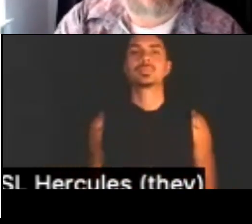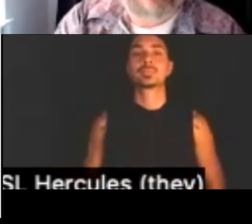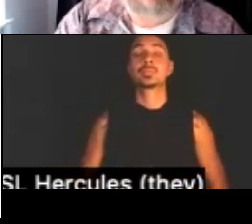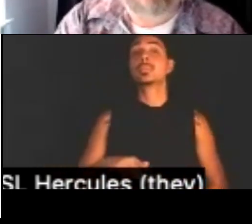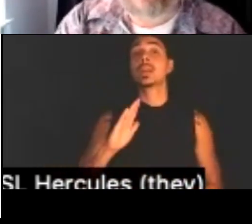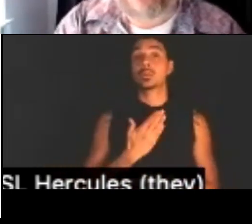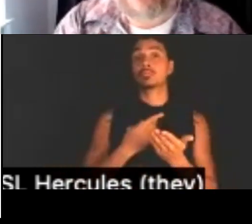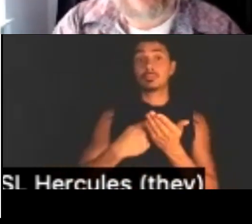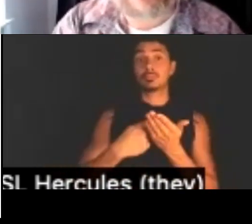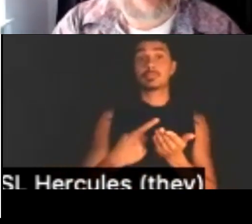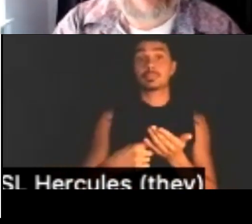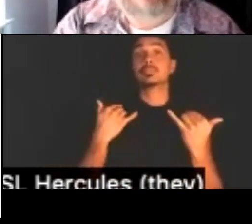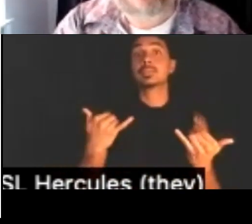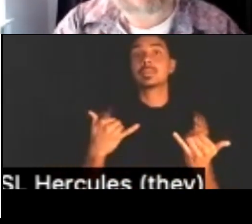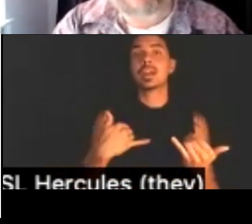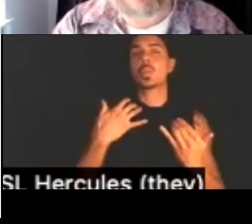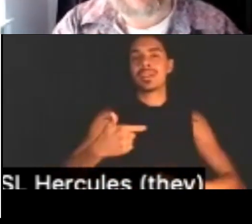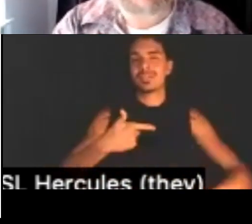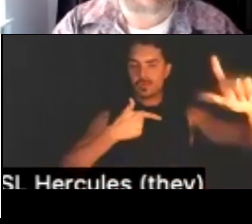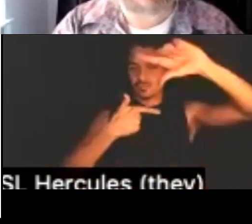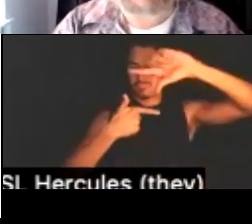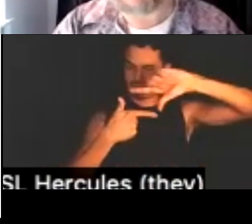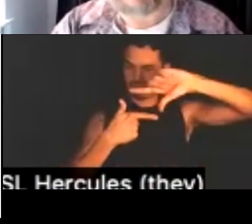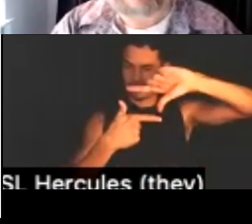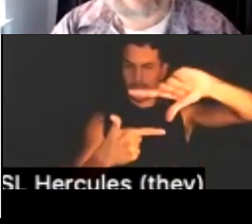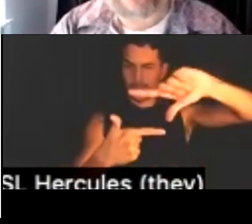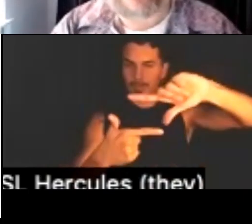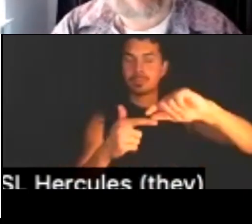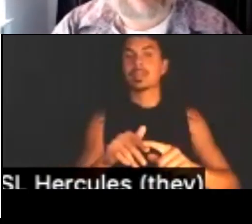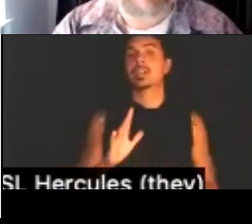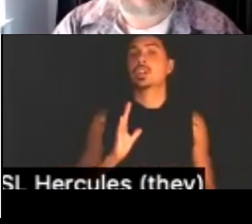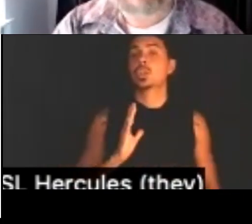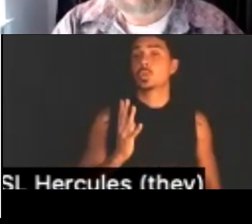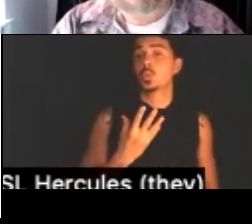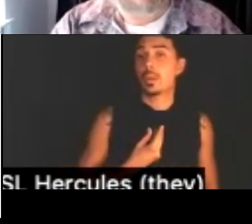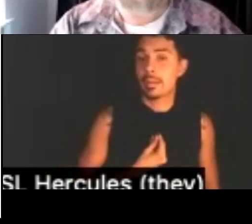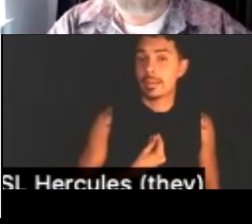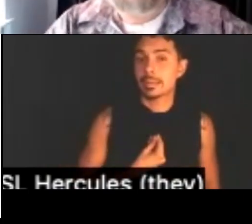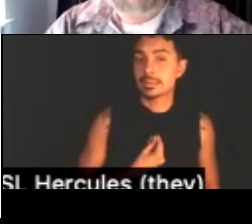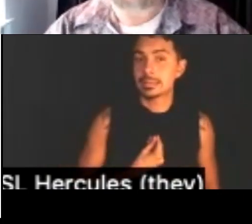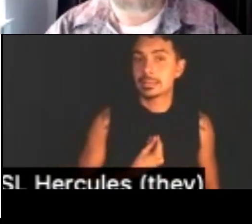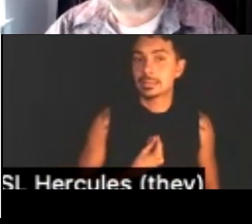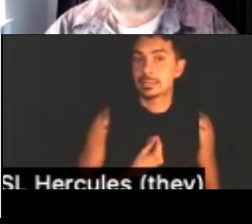by reminding us that being trans does not inherently make folks more likely